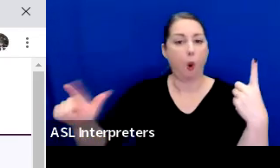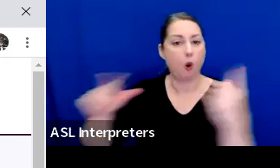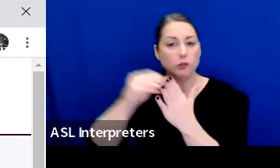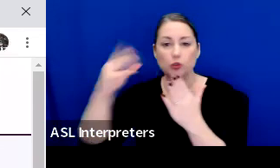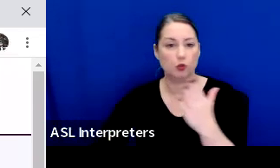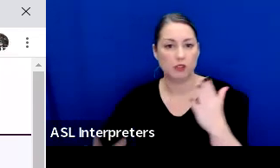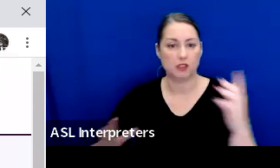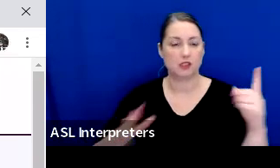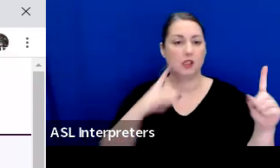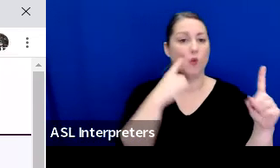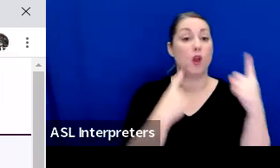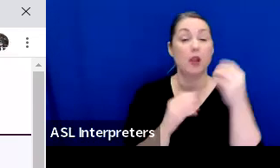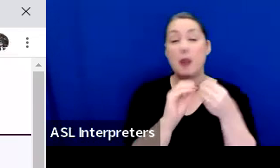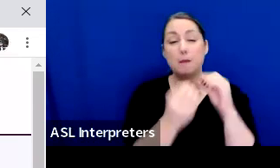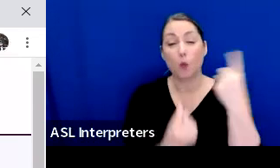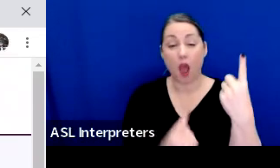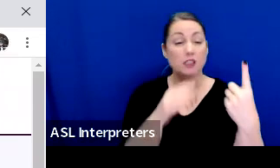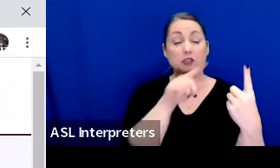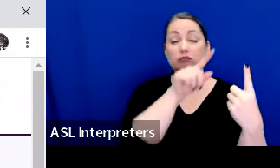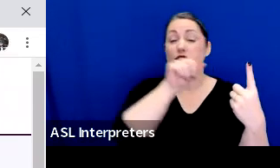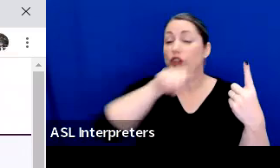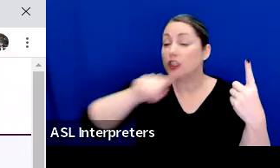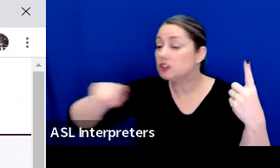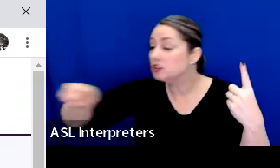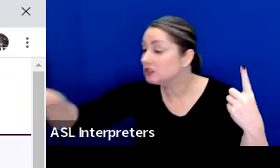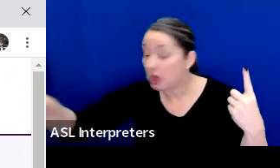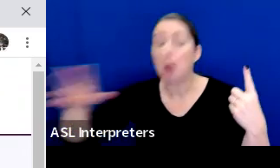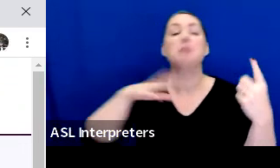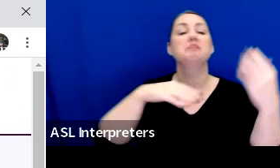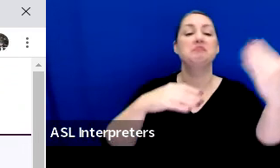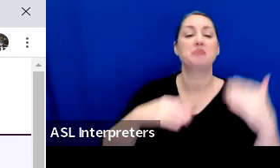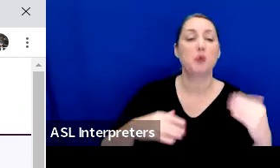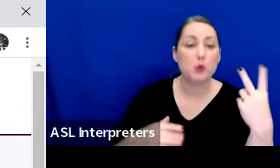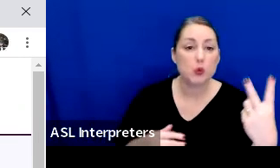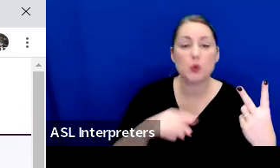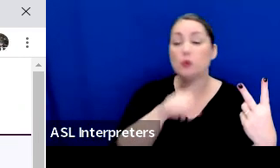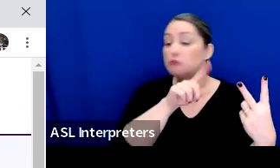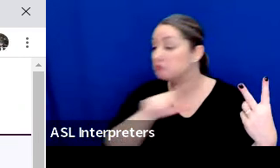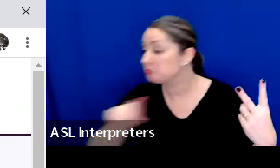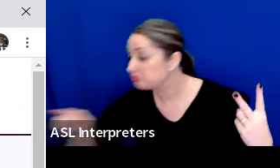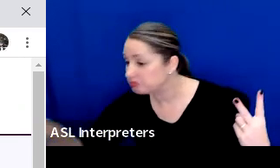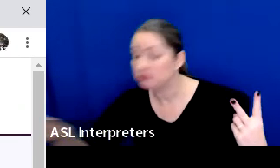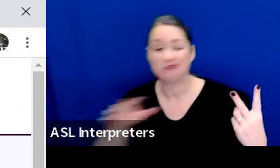it'll be more efficient in grading in that sense. And then, you know, each student score will be updated as you go through.